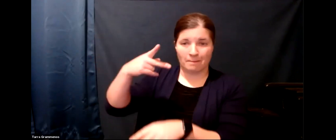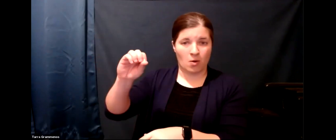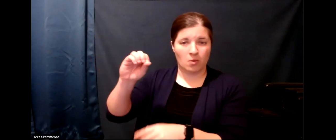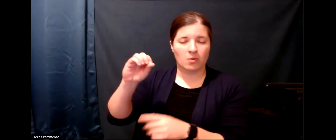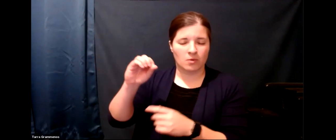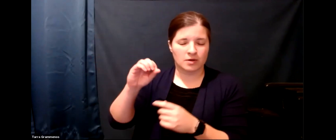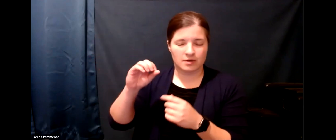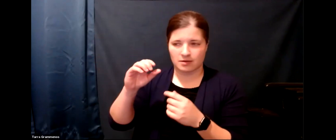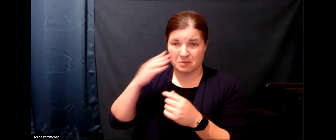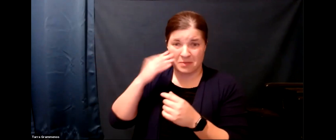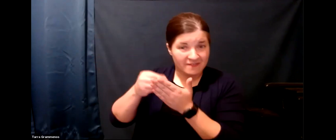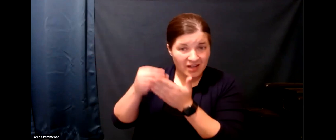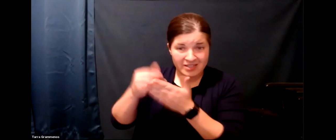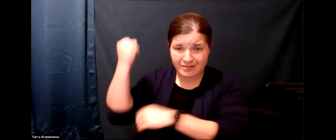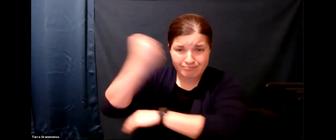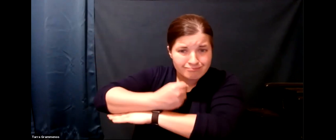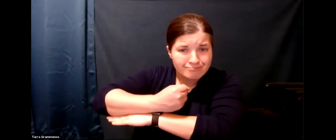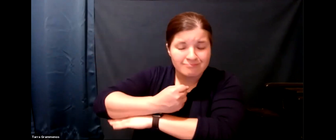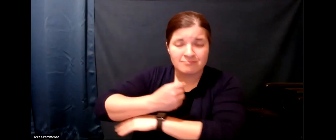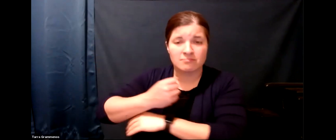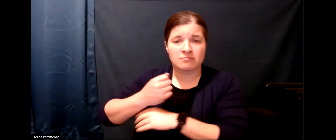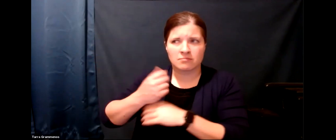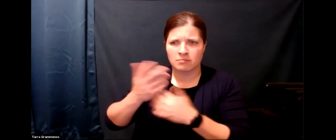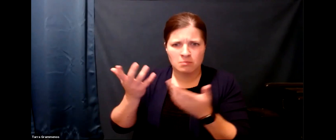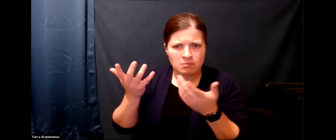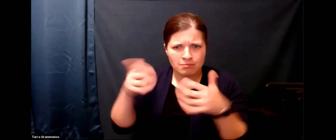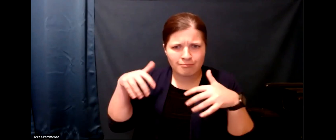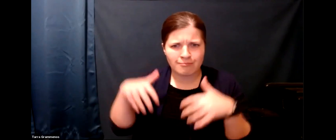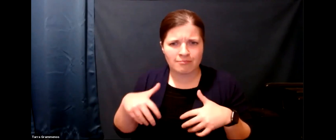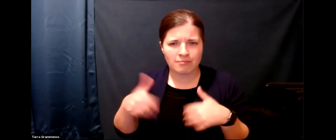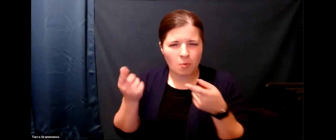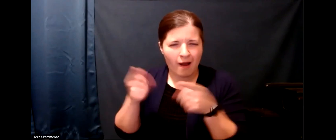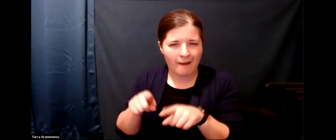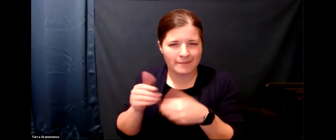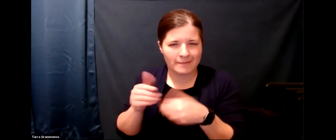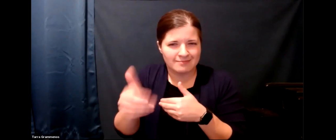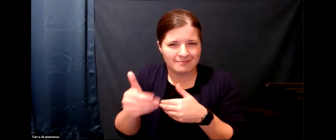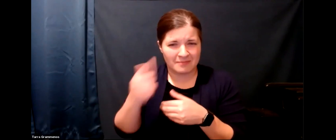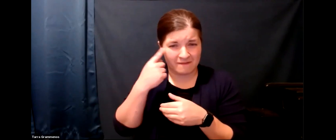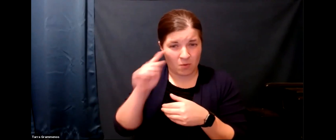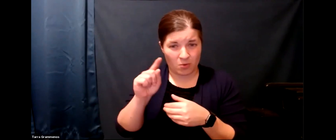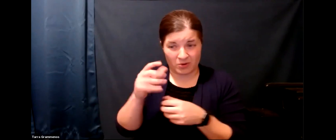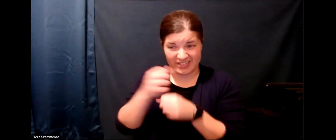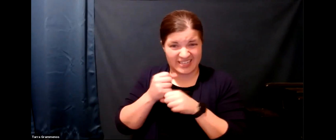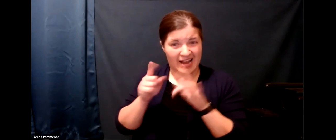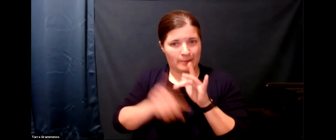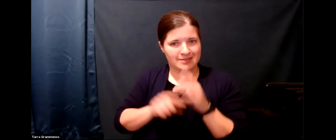speaking, because of funding, what happens next? As far as getting absentee ballots?